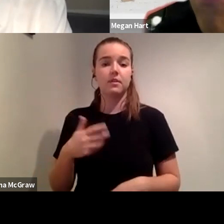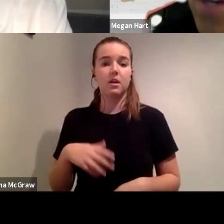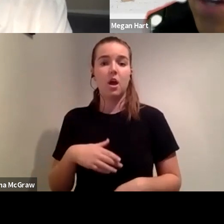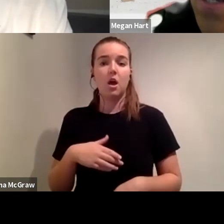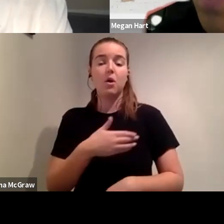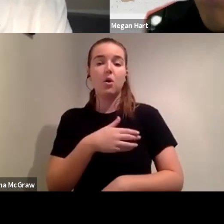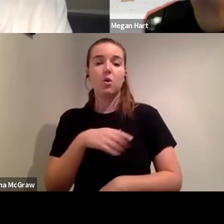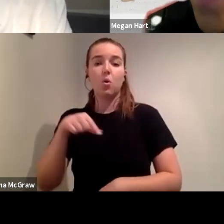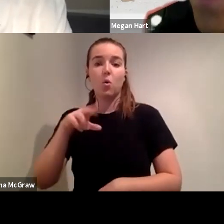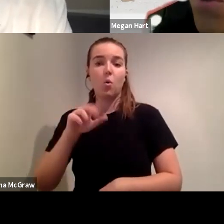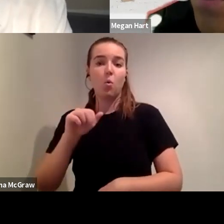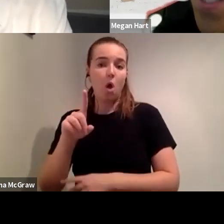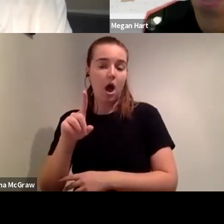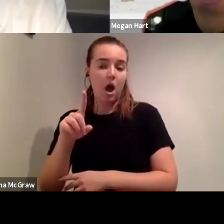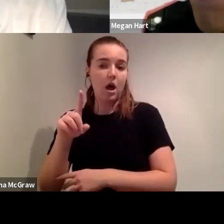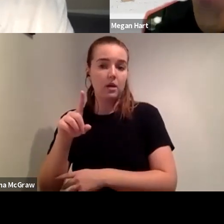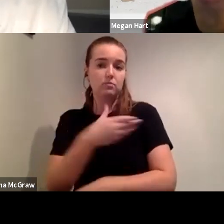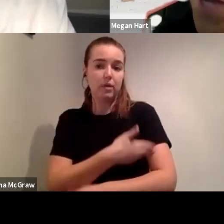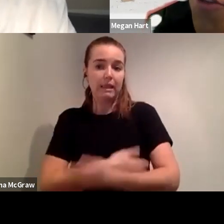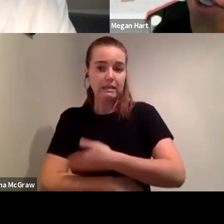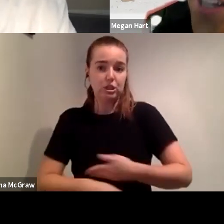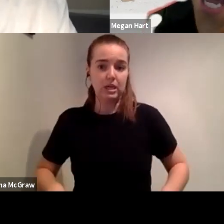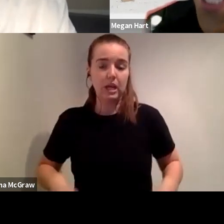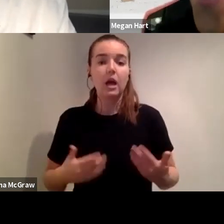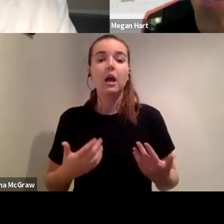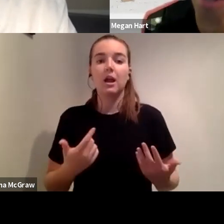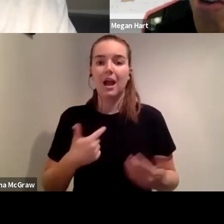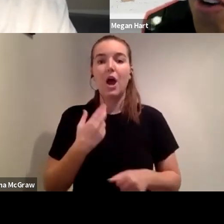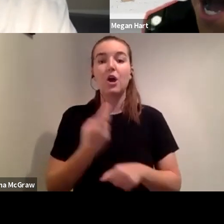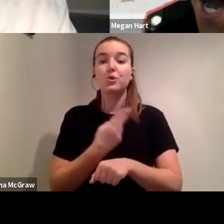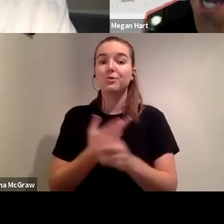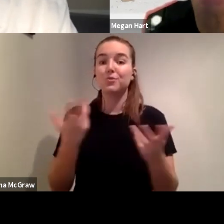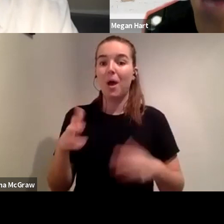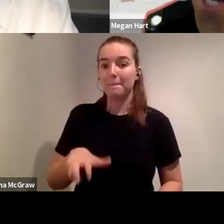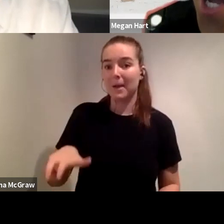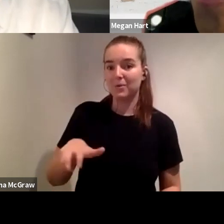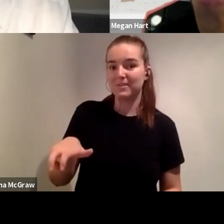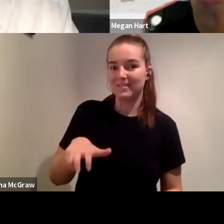I use something specific to having a disability.